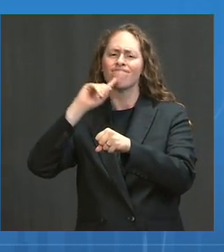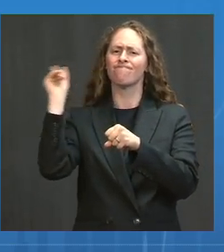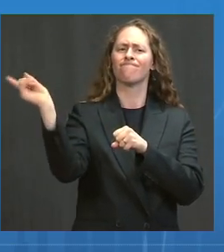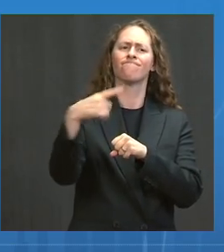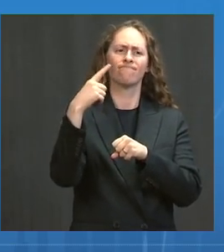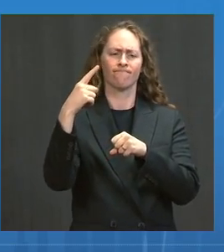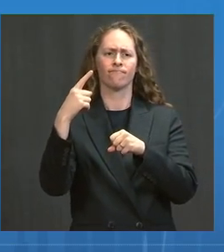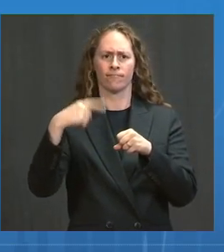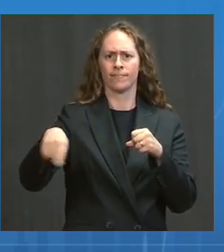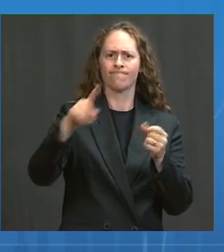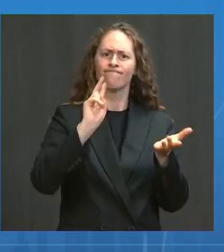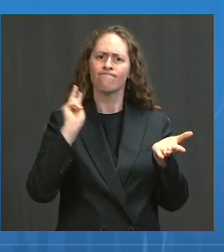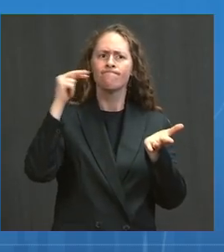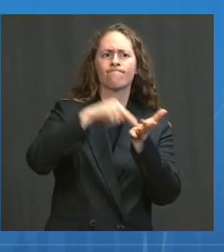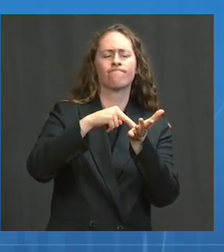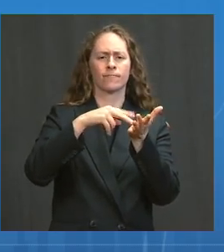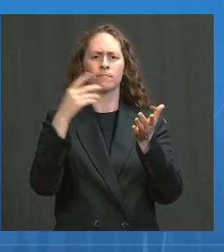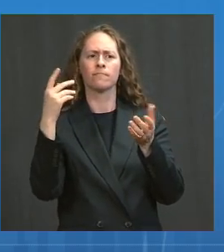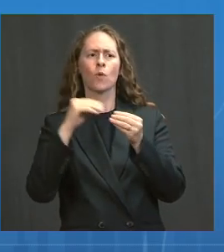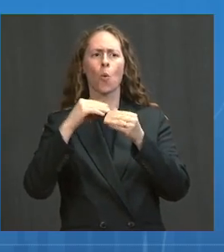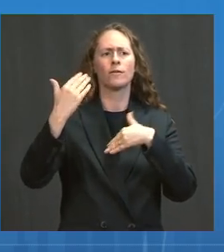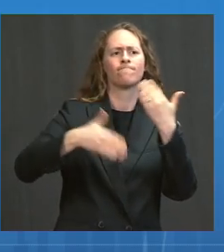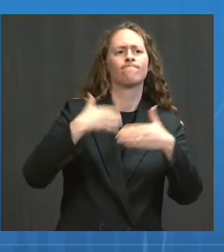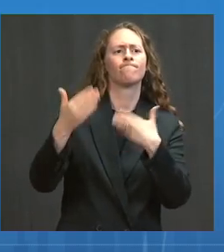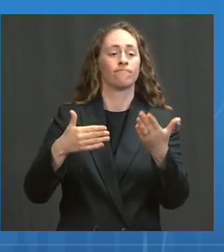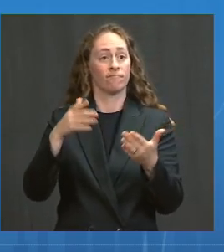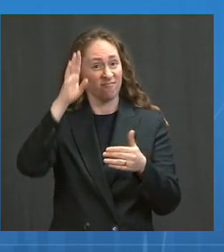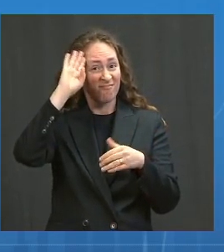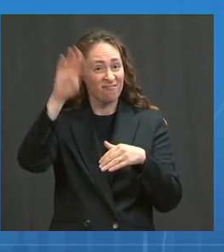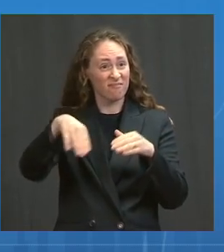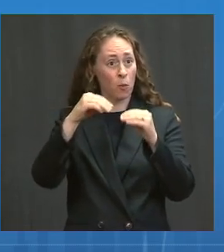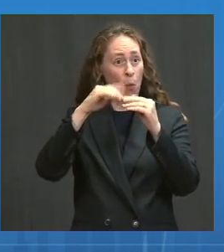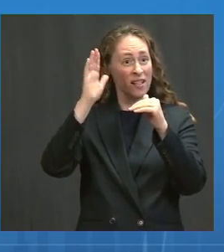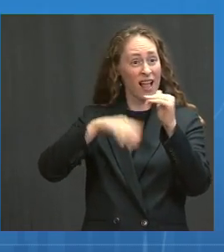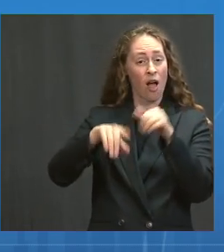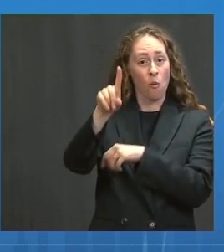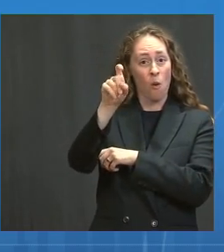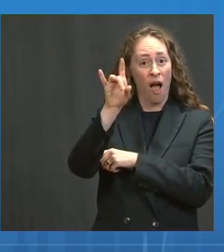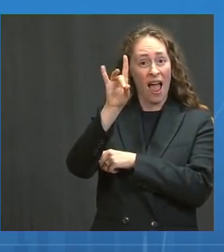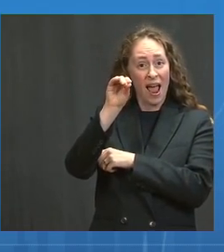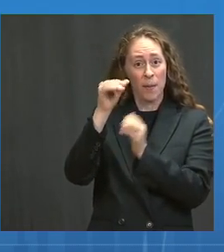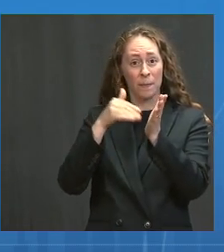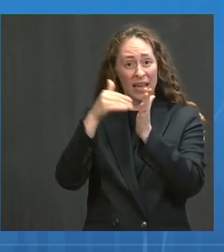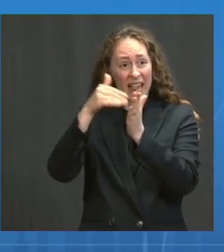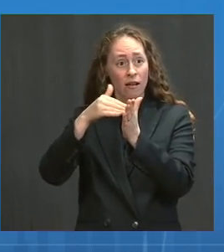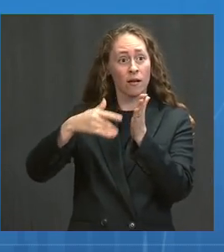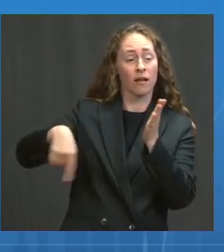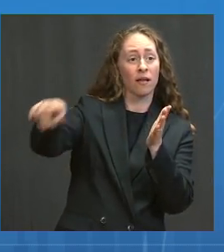more than 180 million Americans, including 67 percent of adults --